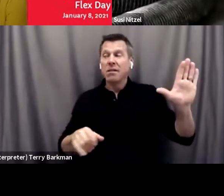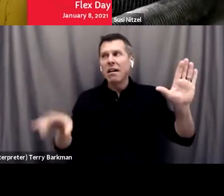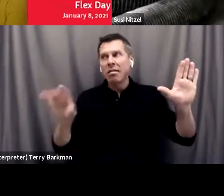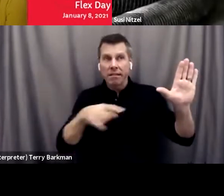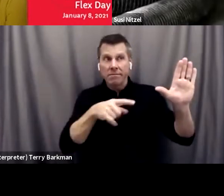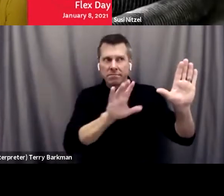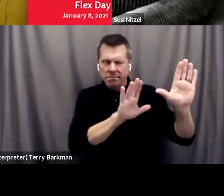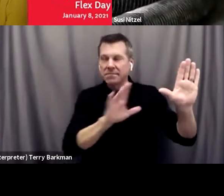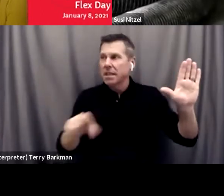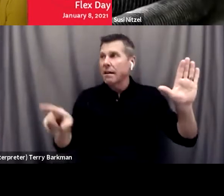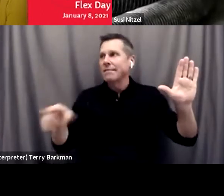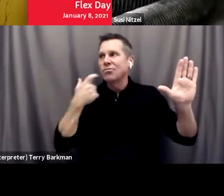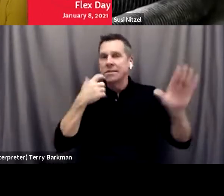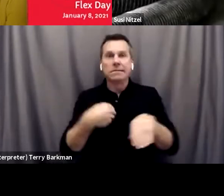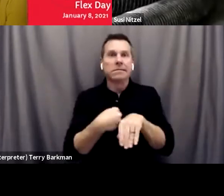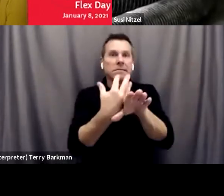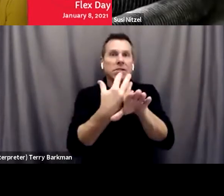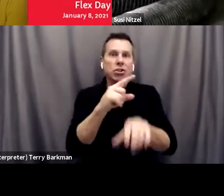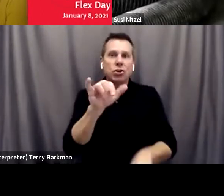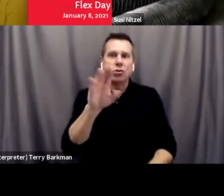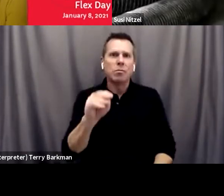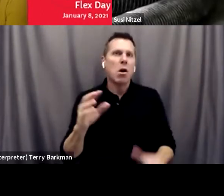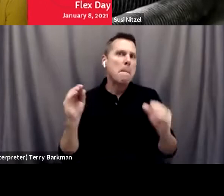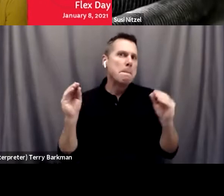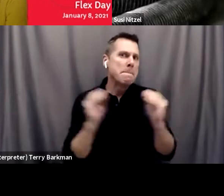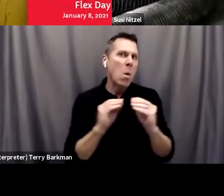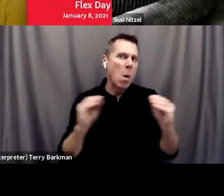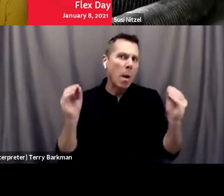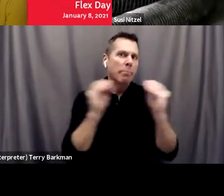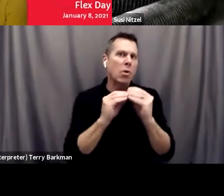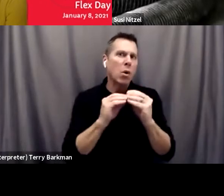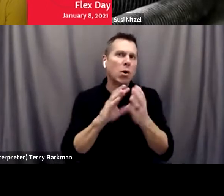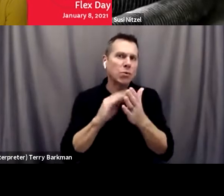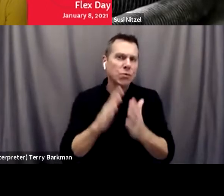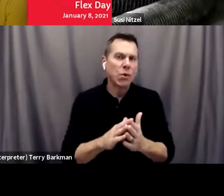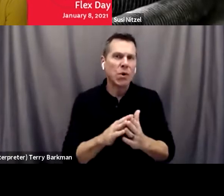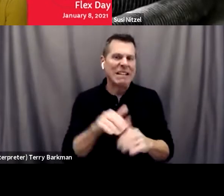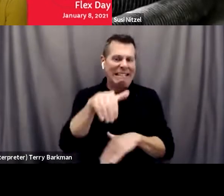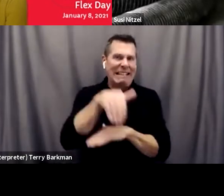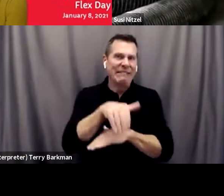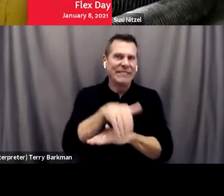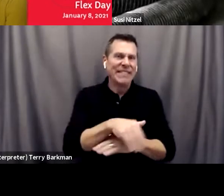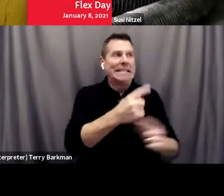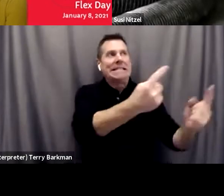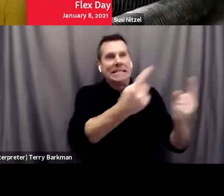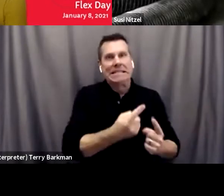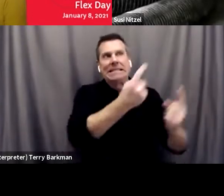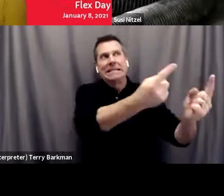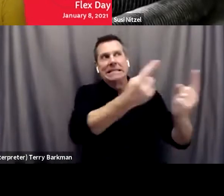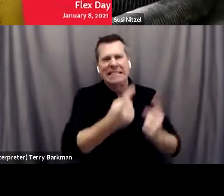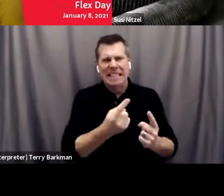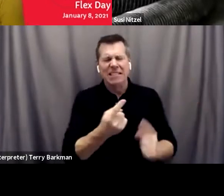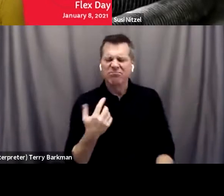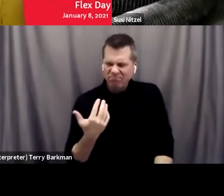virtual and zoom, I've had so many more students attend their evening, you know, session as before I would be in my office at